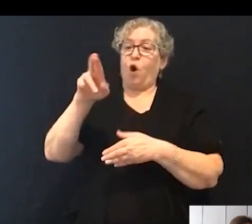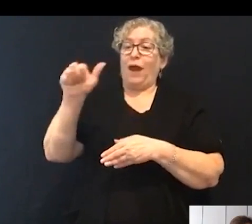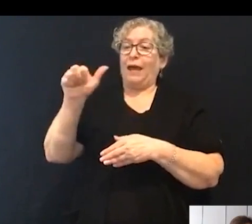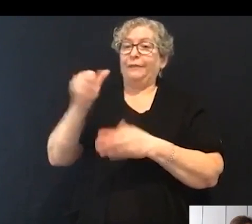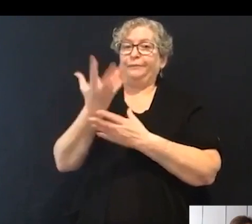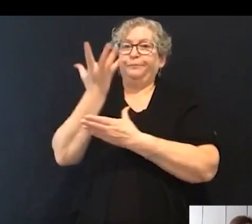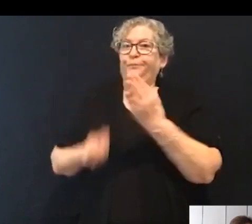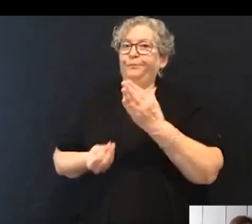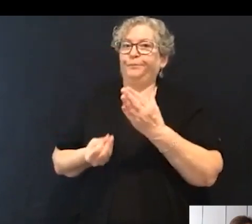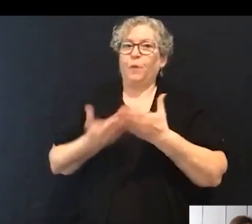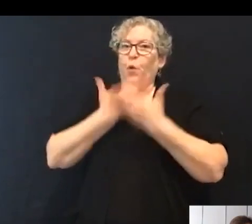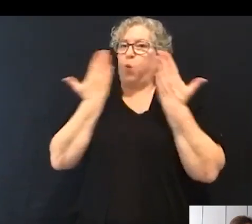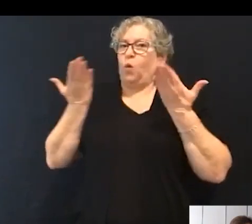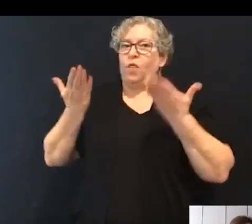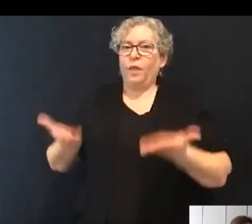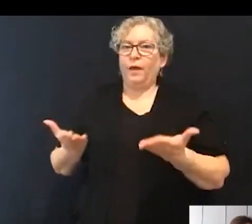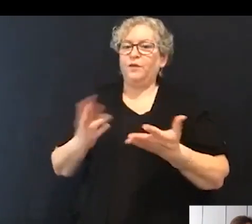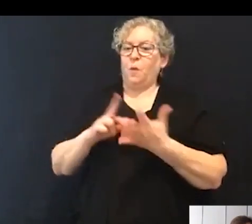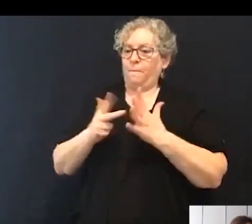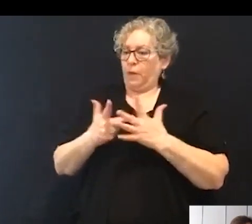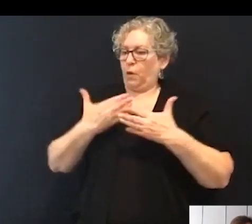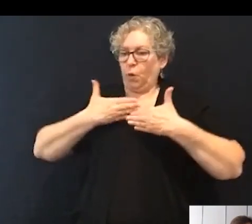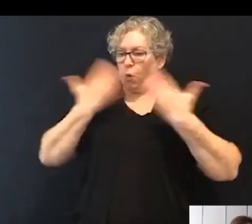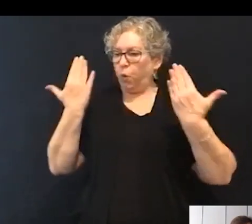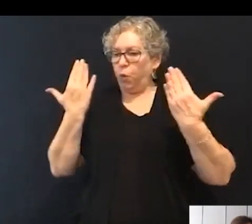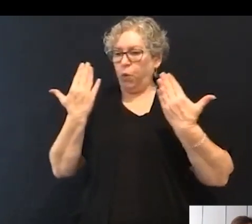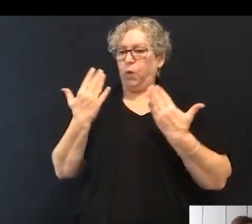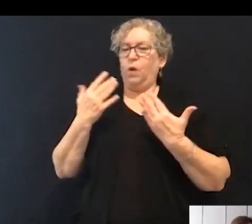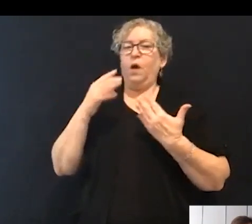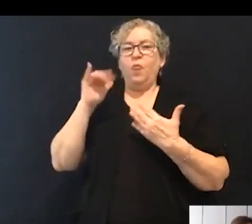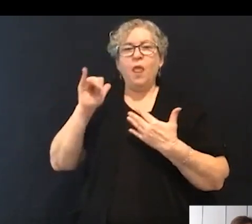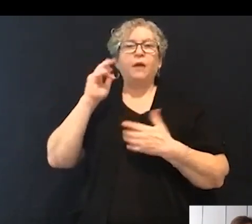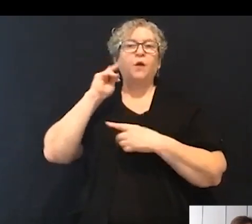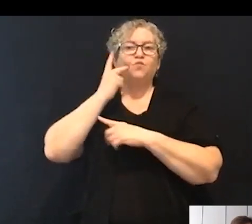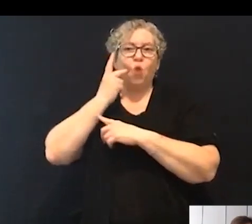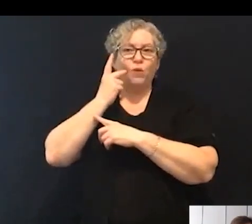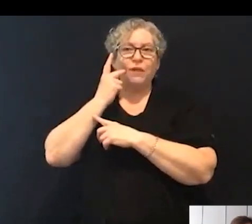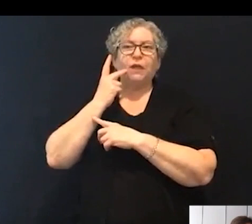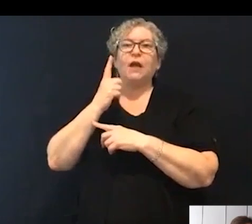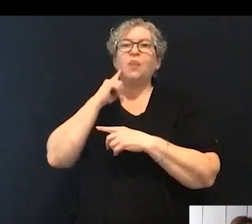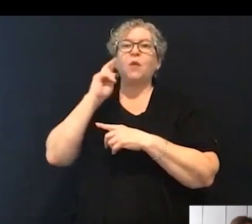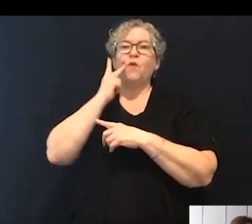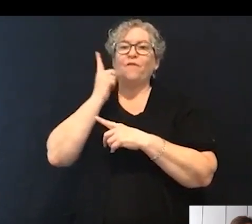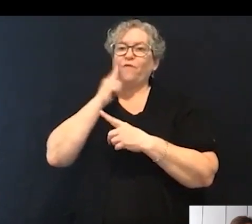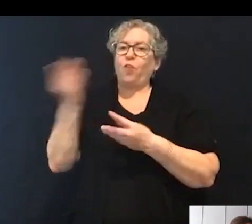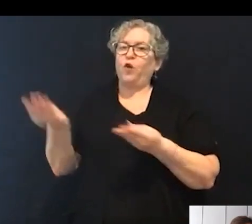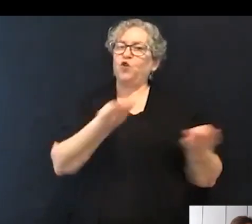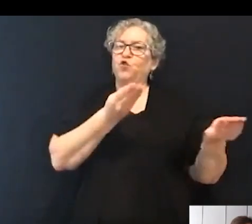So there is a lack of usherin protein. And the protein trafficking in the photoreceptor cannot